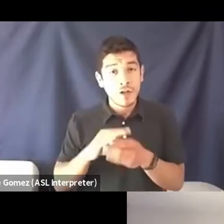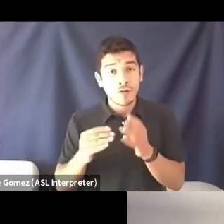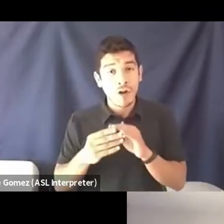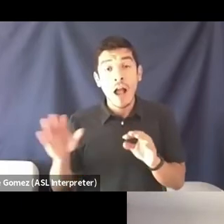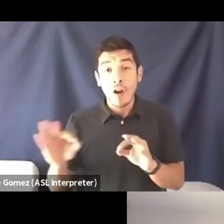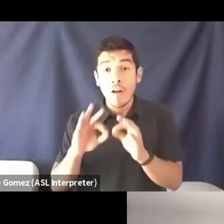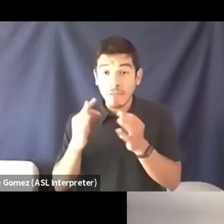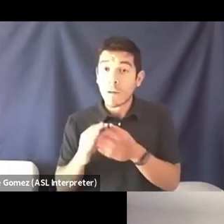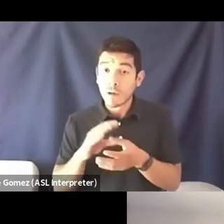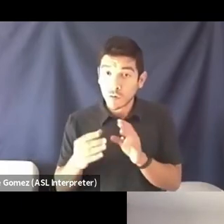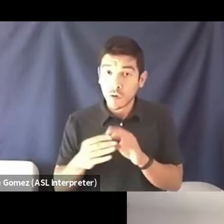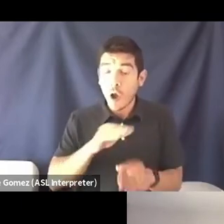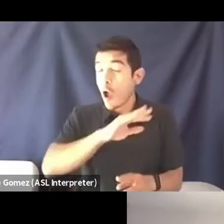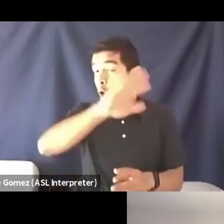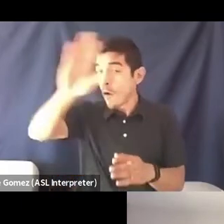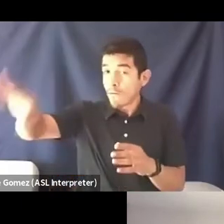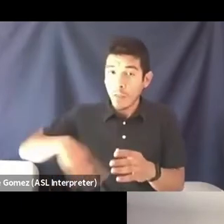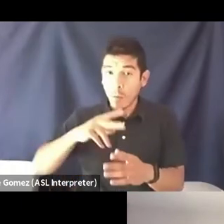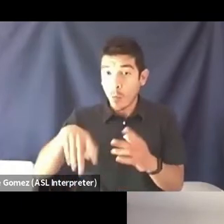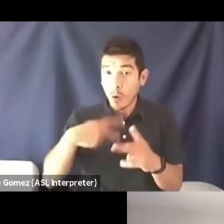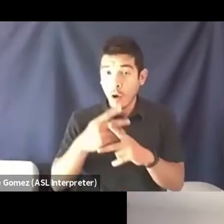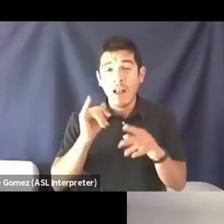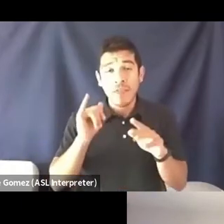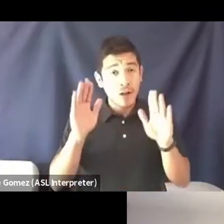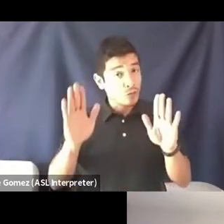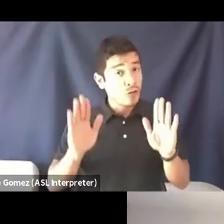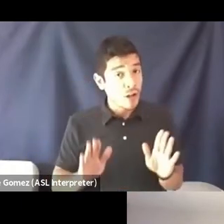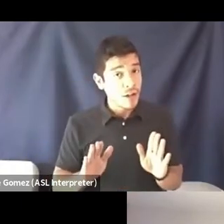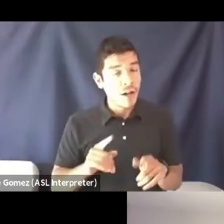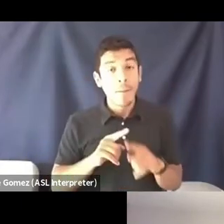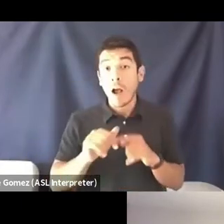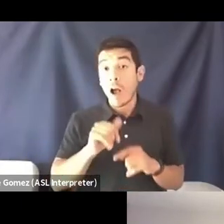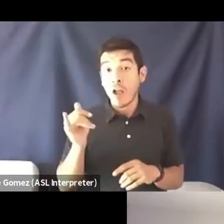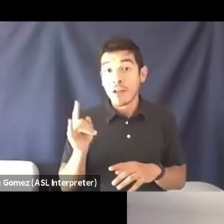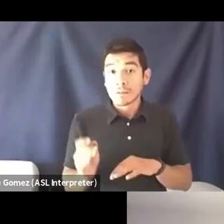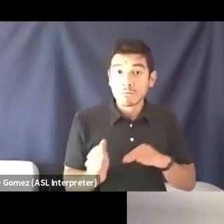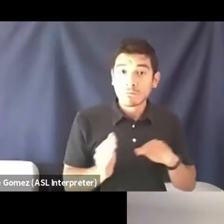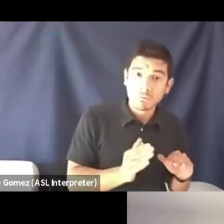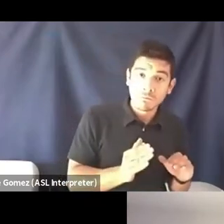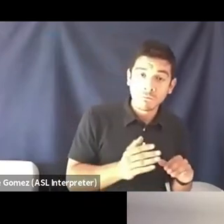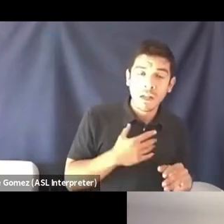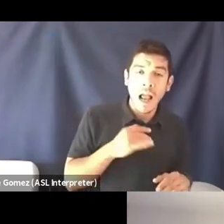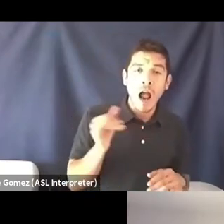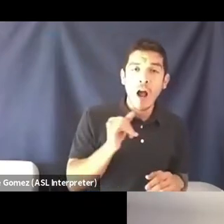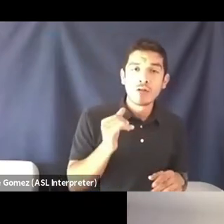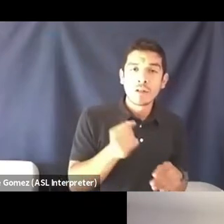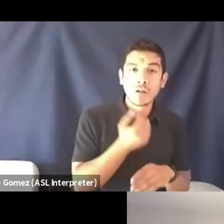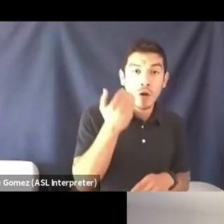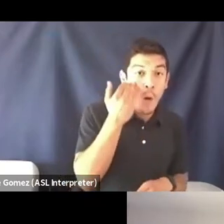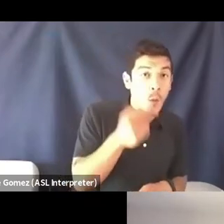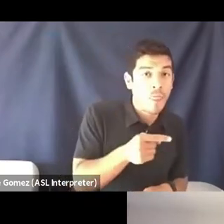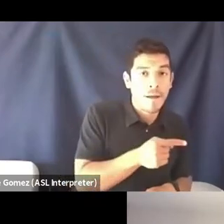all over the world. That was great. But on the other hand, get to know them and thinking about,